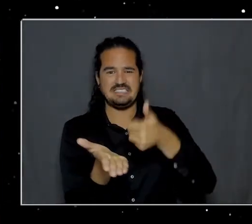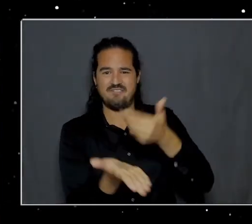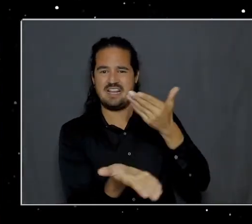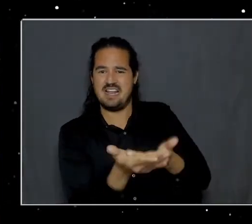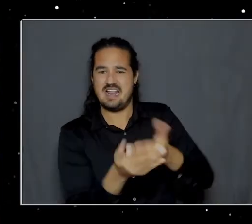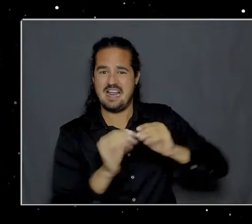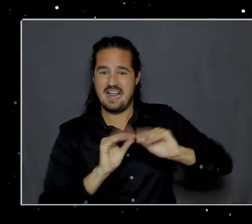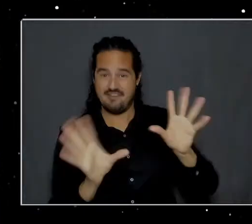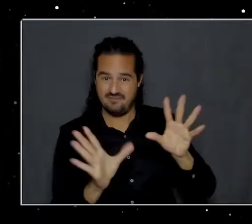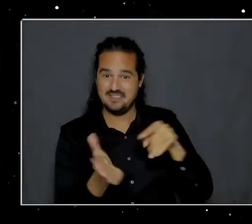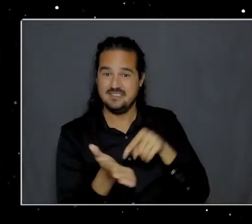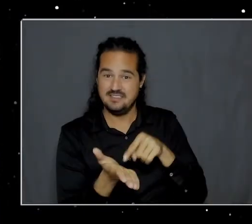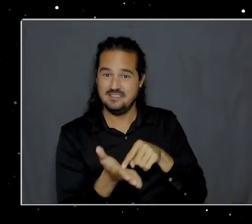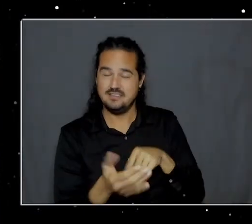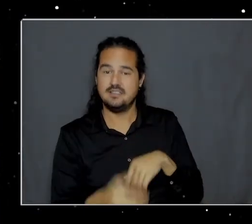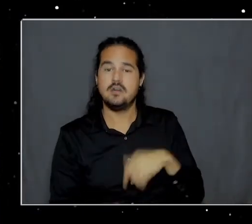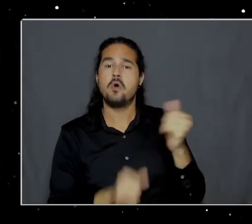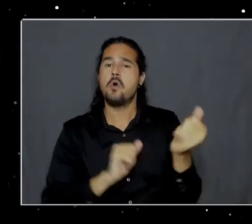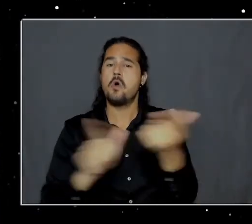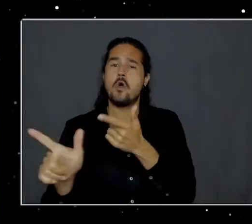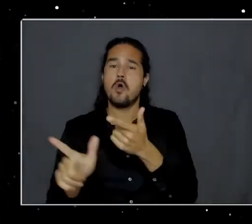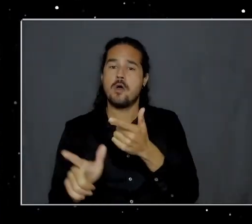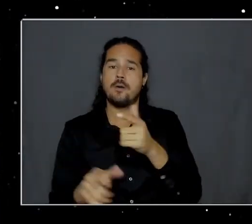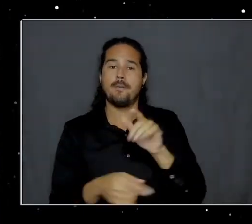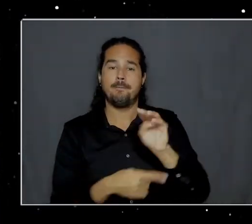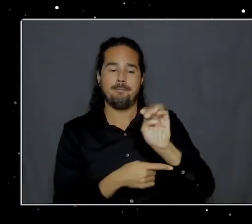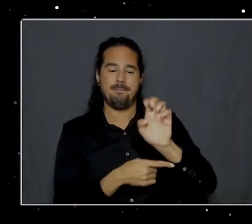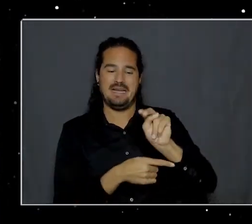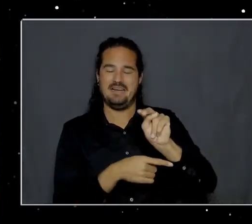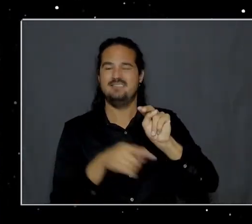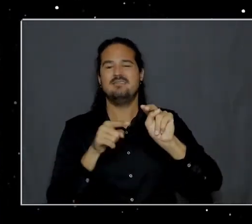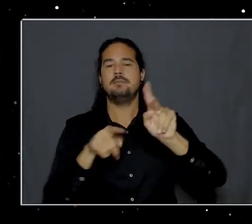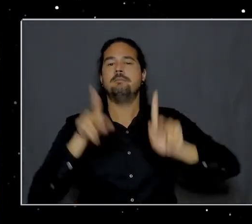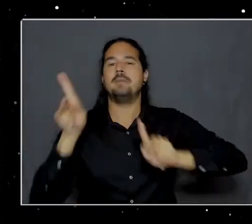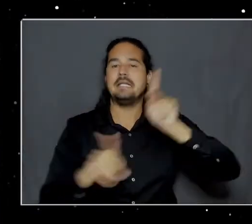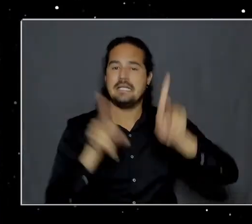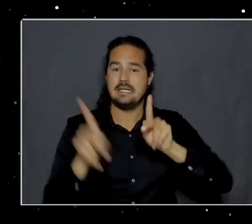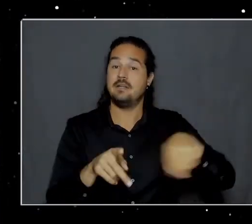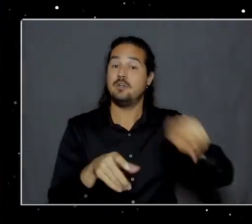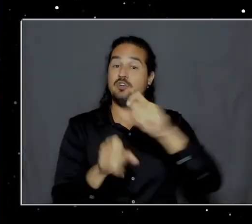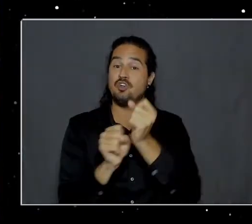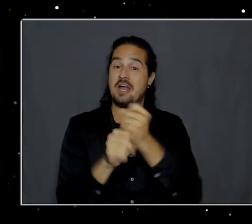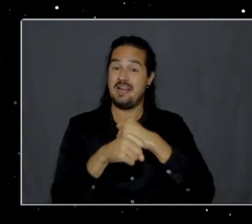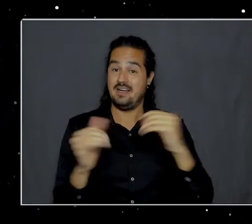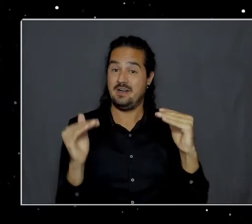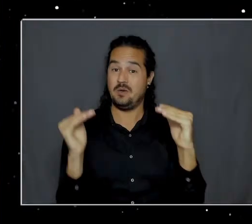DOESN'T HAVE TO BE PROVED. IT'S GIVEN. WE DON'T NEED THESE SCIENCE. "WE HOLD THESE TRUTHS TO BE SELF-EVIDENT THAT ALL," LITTLE